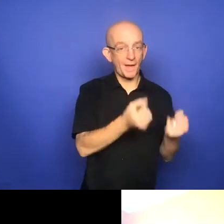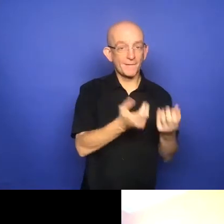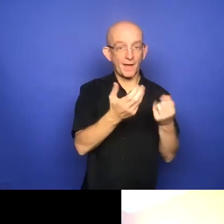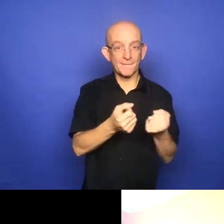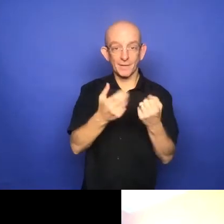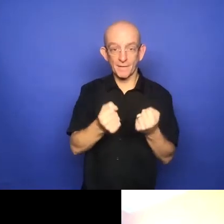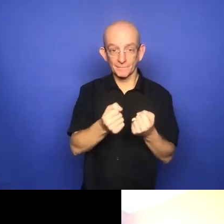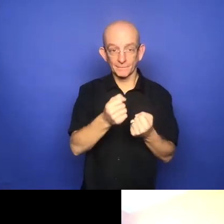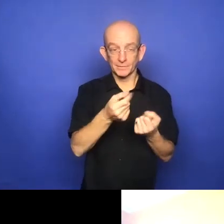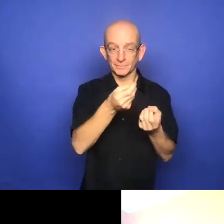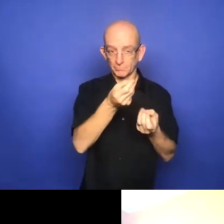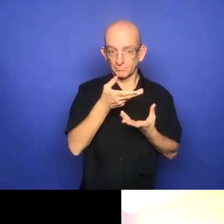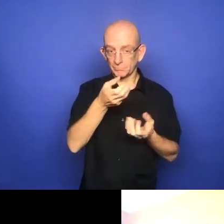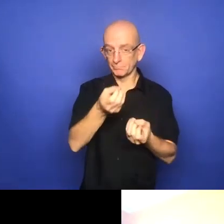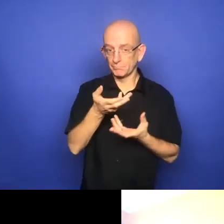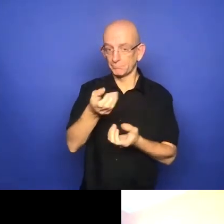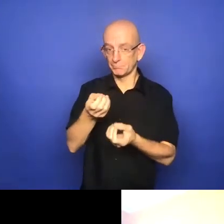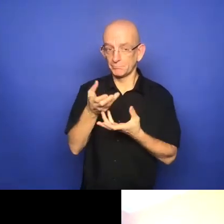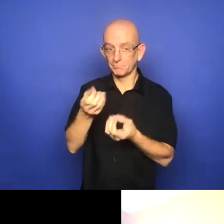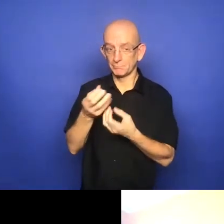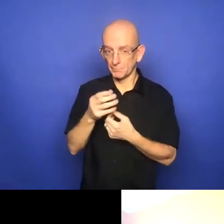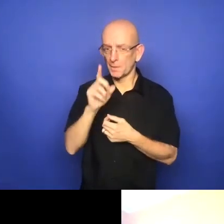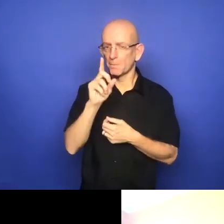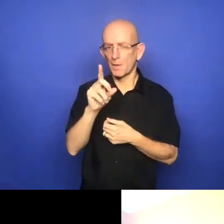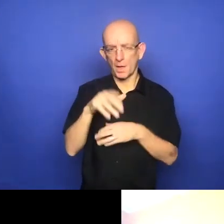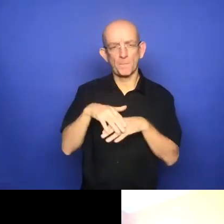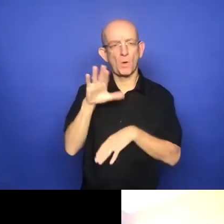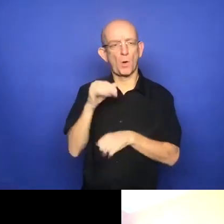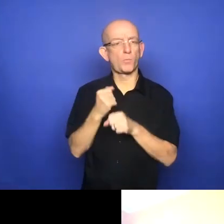that the prevalence that was reported. There is